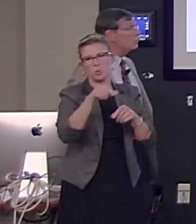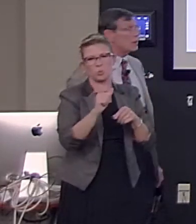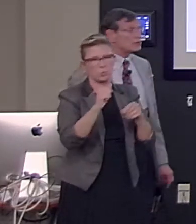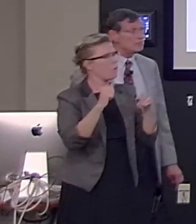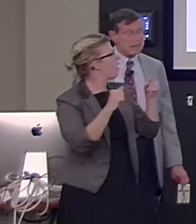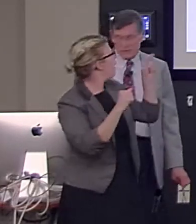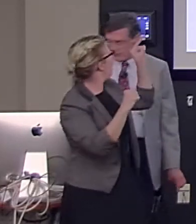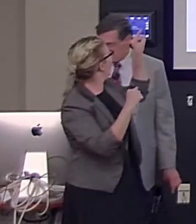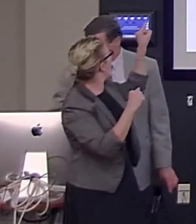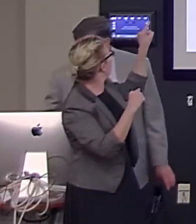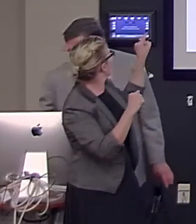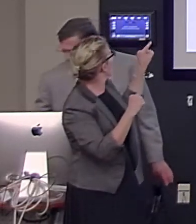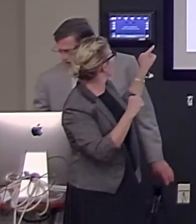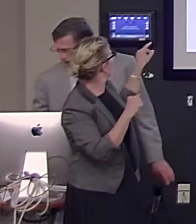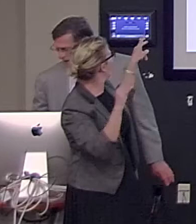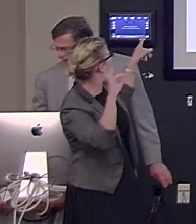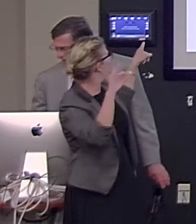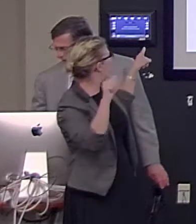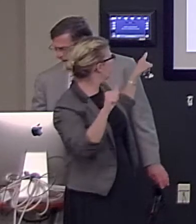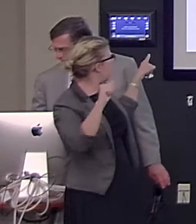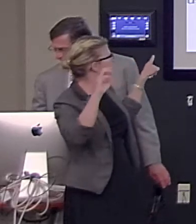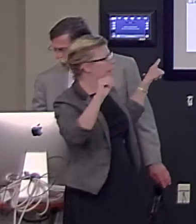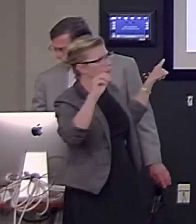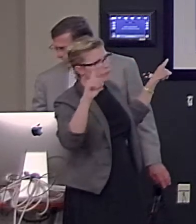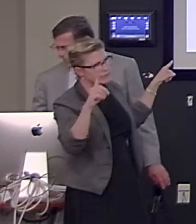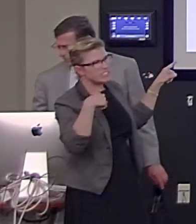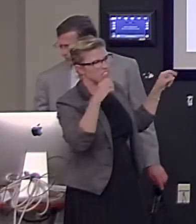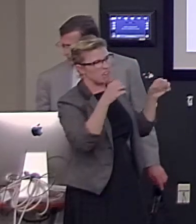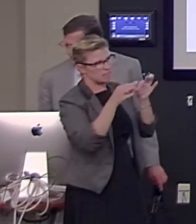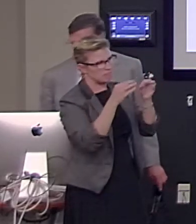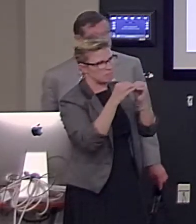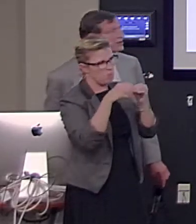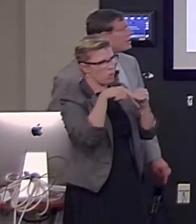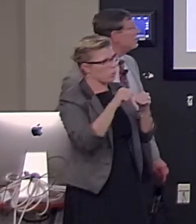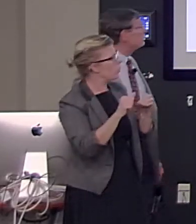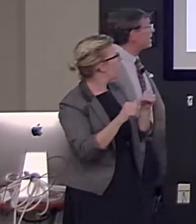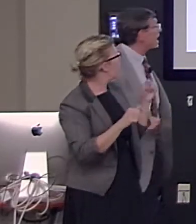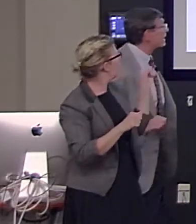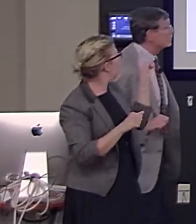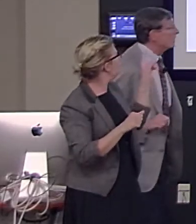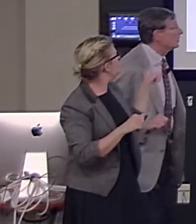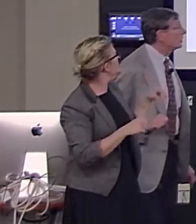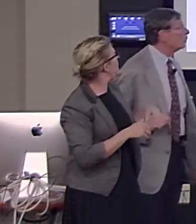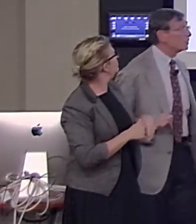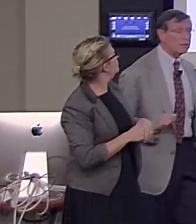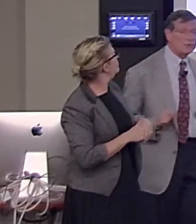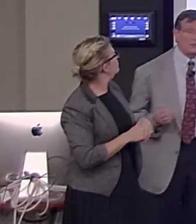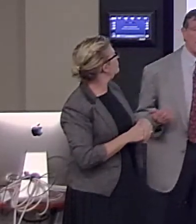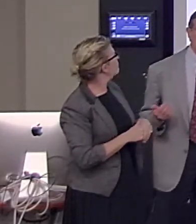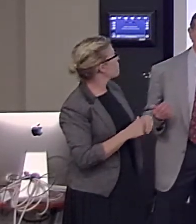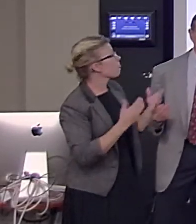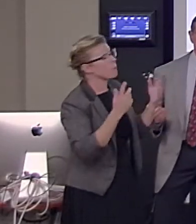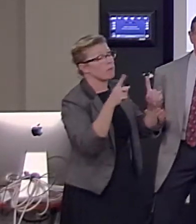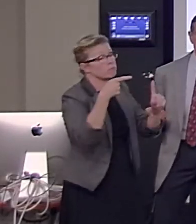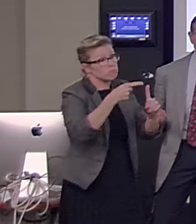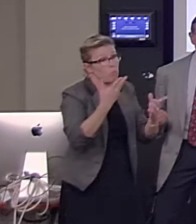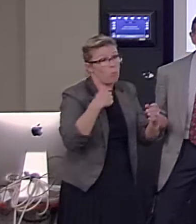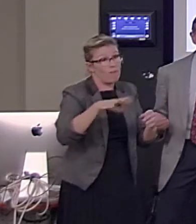and one is mean exclusivity and what we found was in fact there were intervention effects